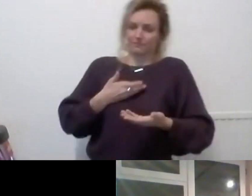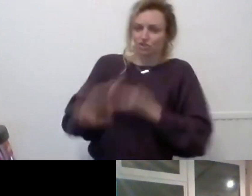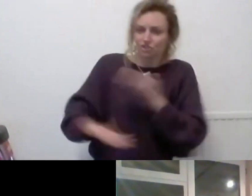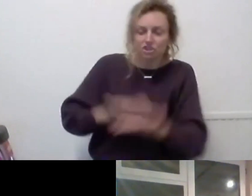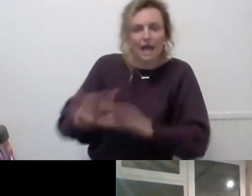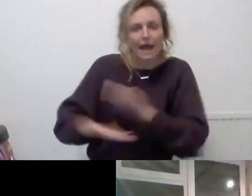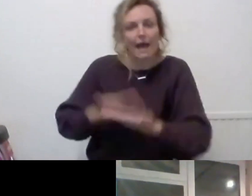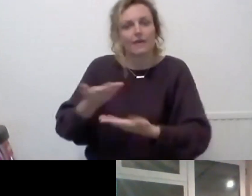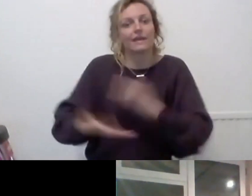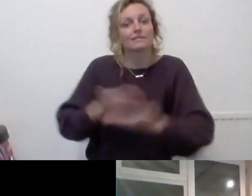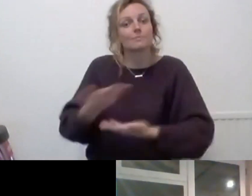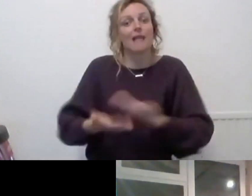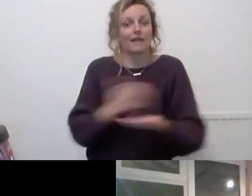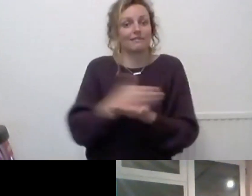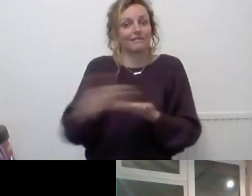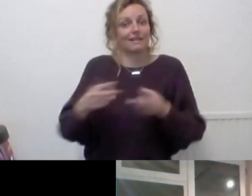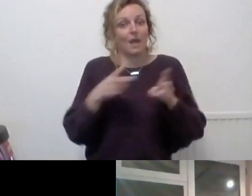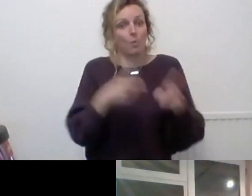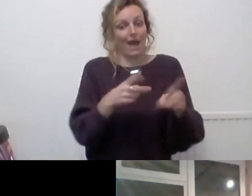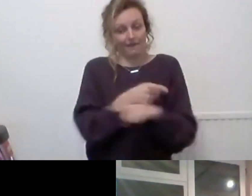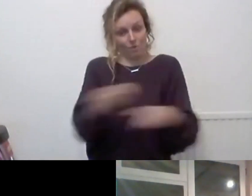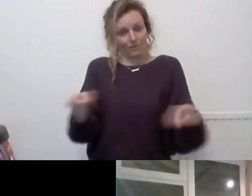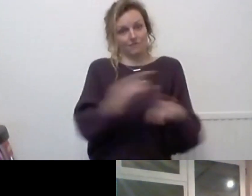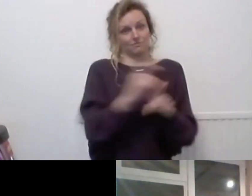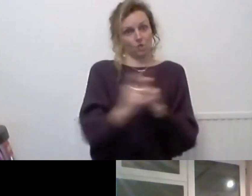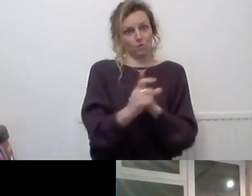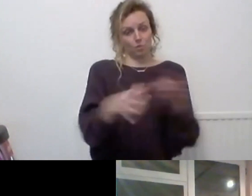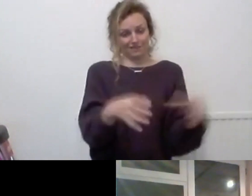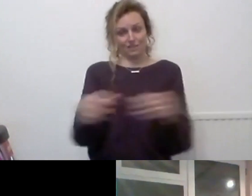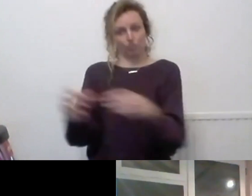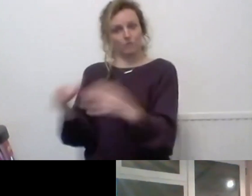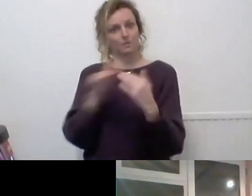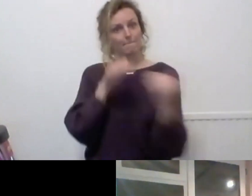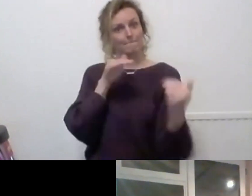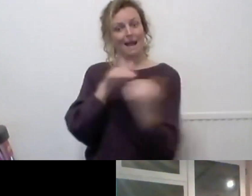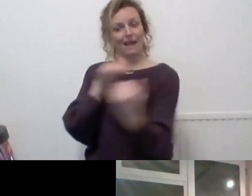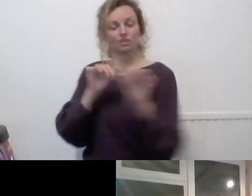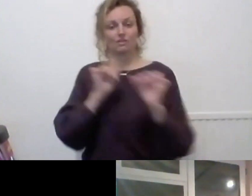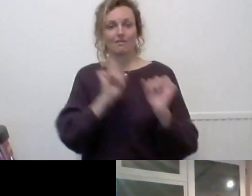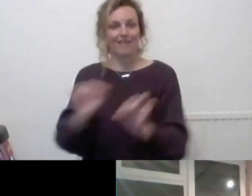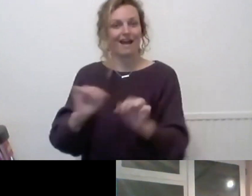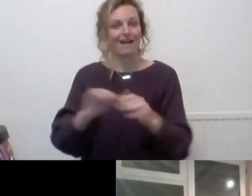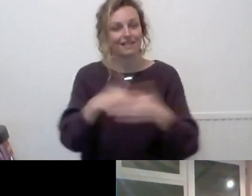it's about us together, working to ensure that all of our community is involved and fully informed.